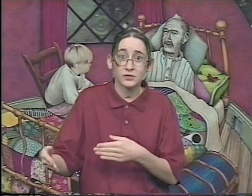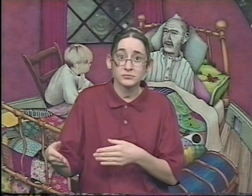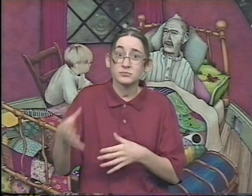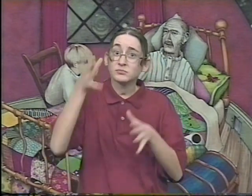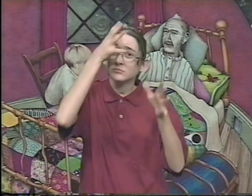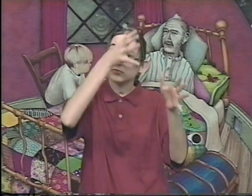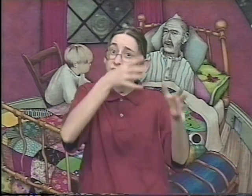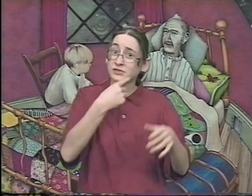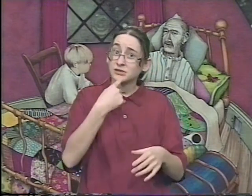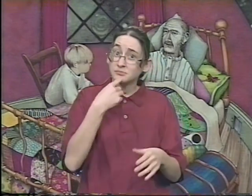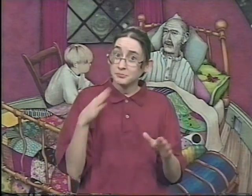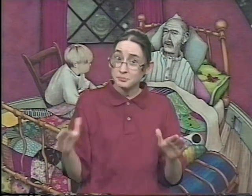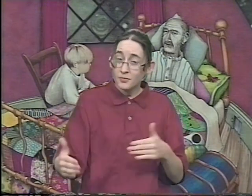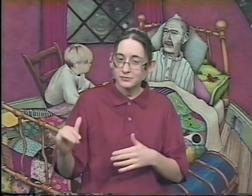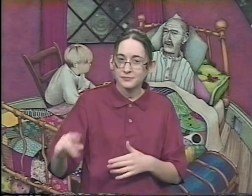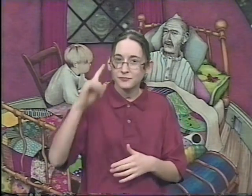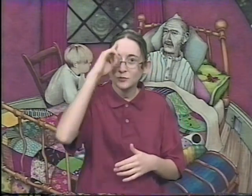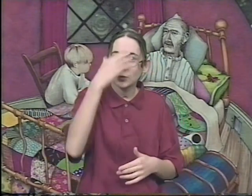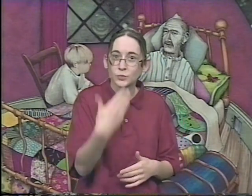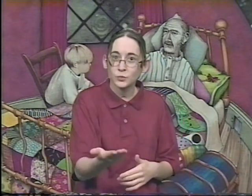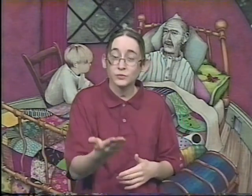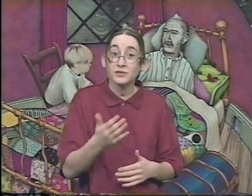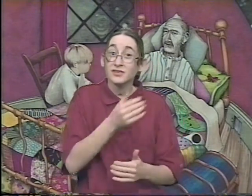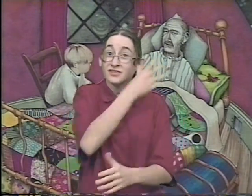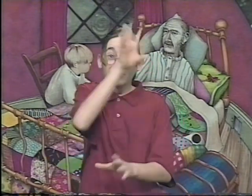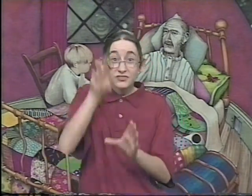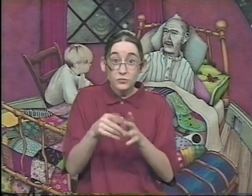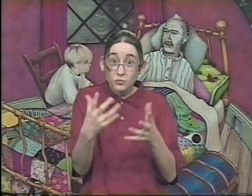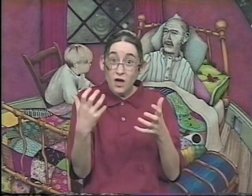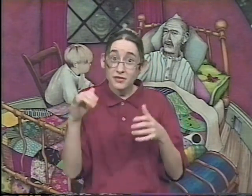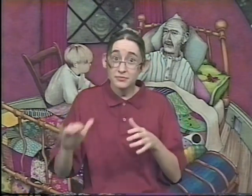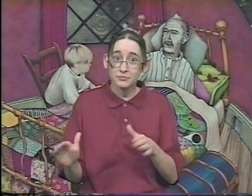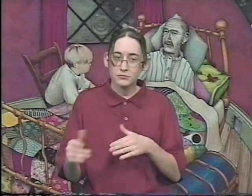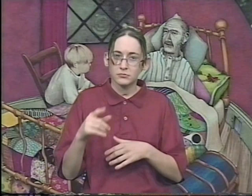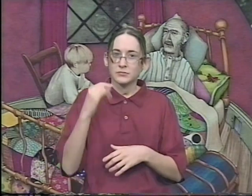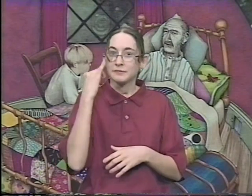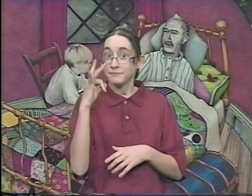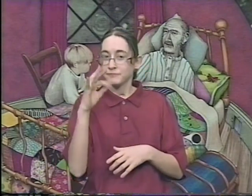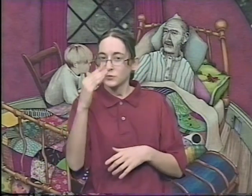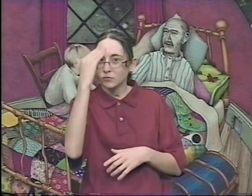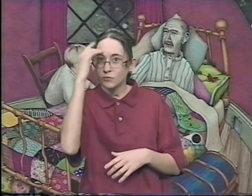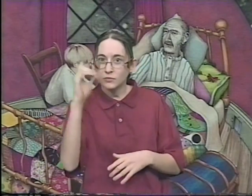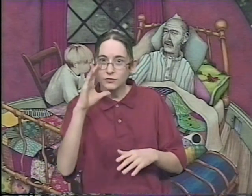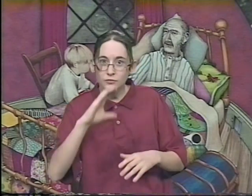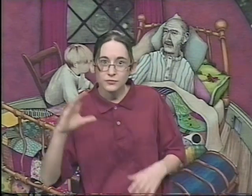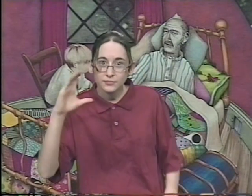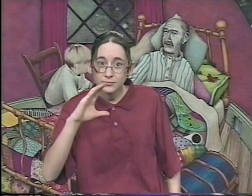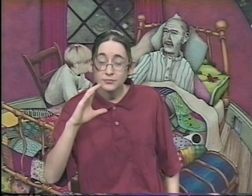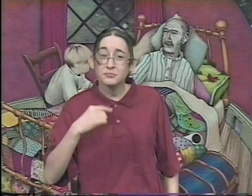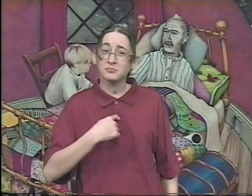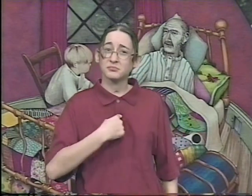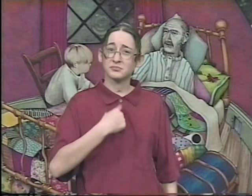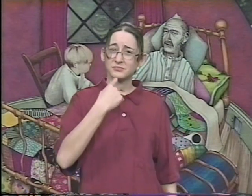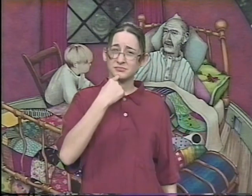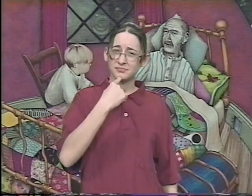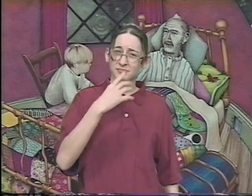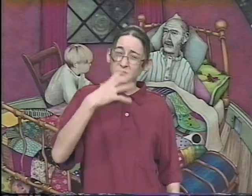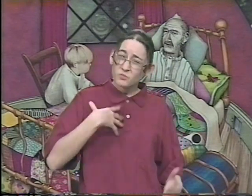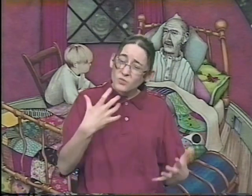chest if you know were to look for it." " I want you to be well again, Grandfather," I said. " I will be," he said, closing his eyes,